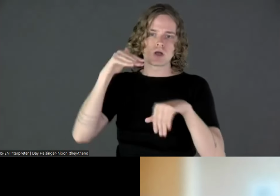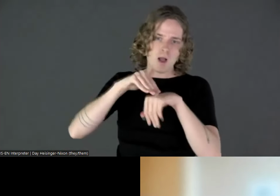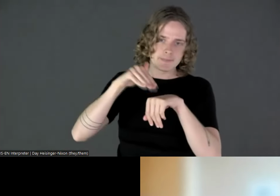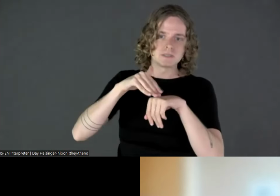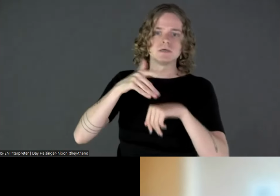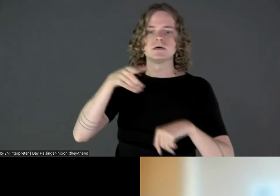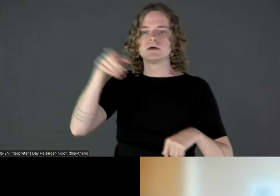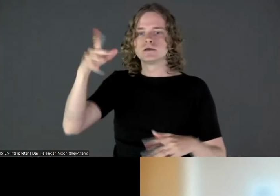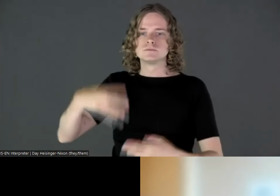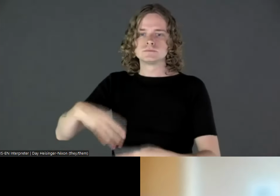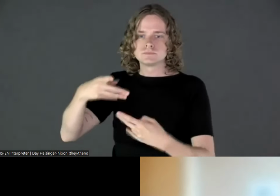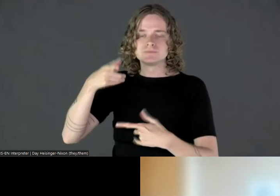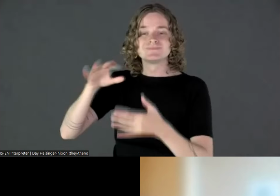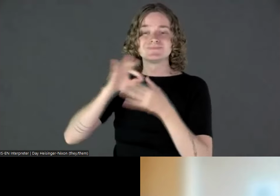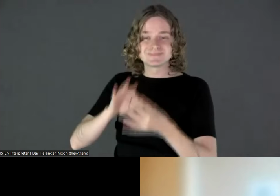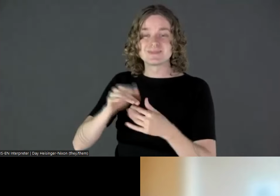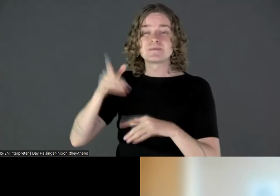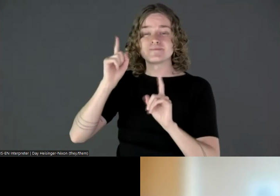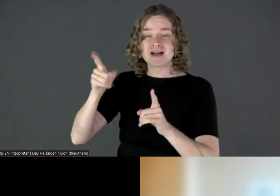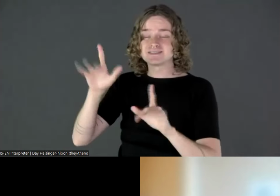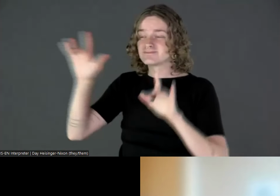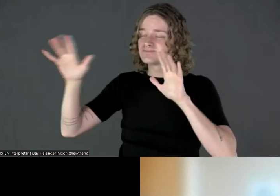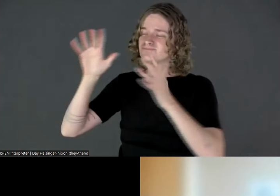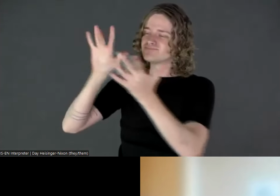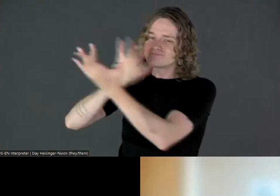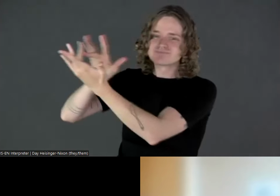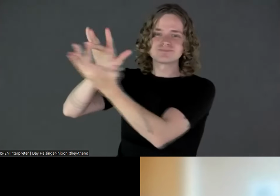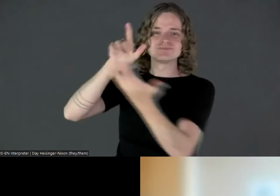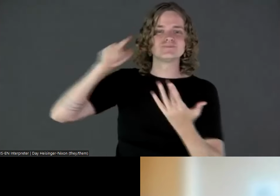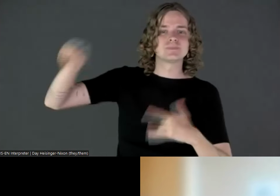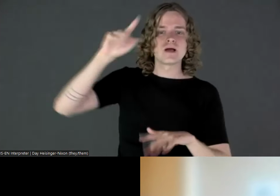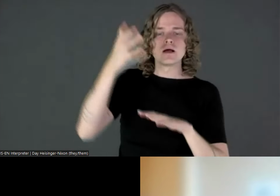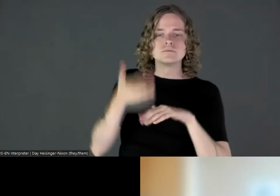to be able to respond to the high demand raised in technical support.